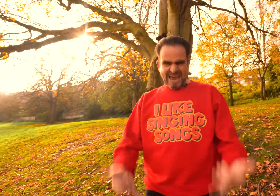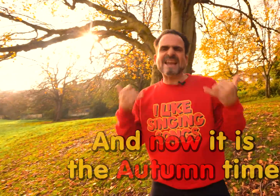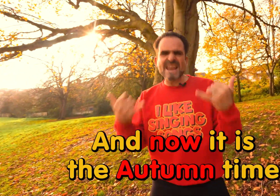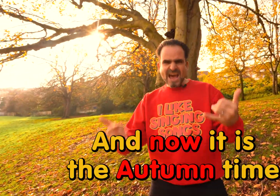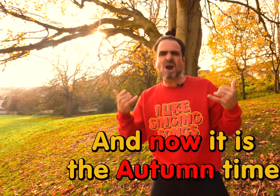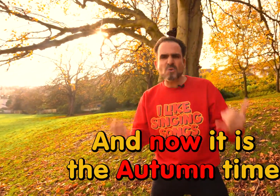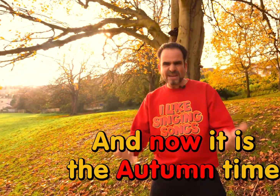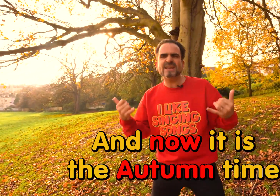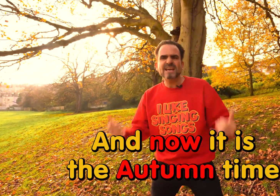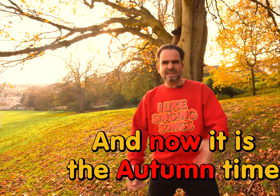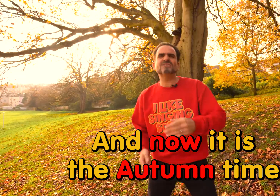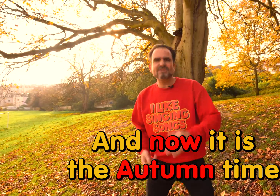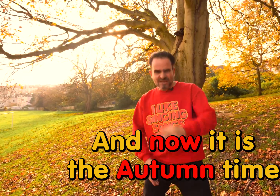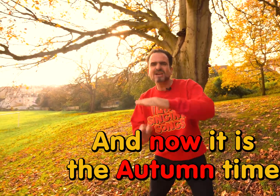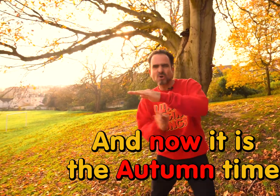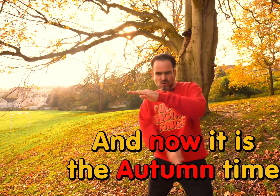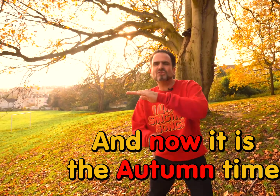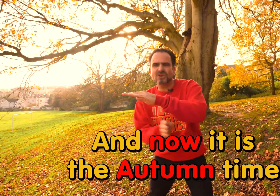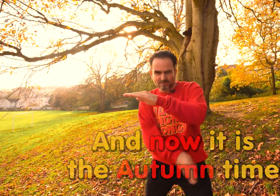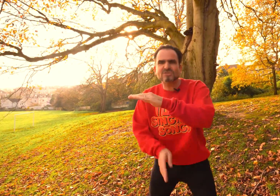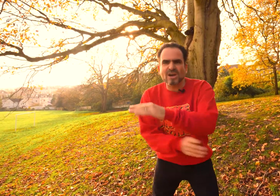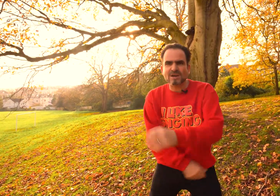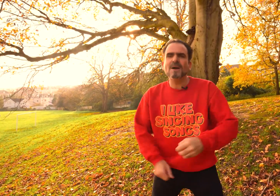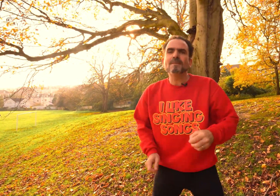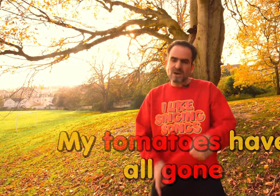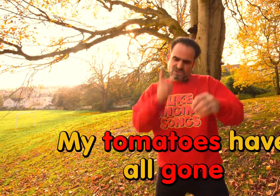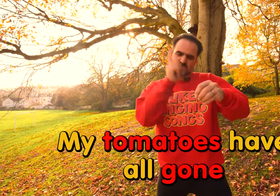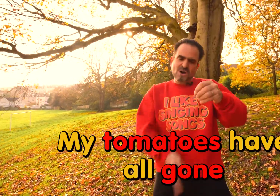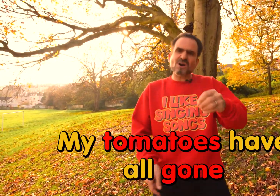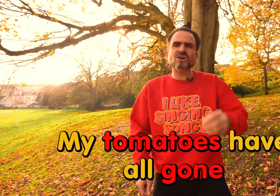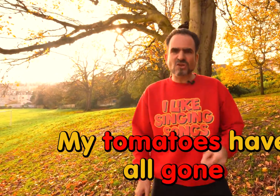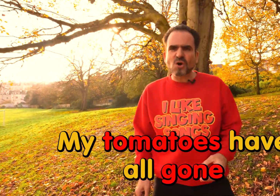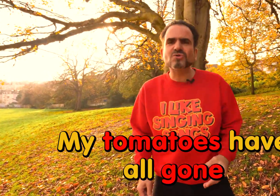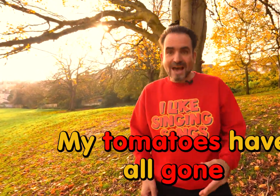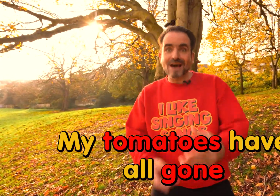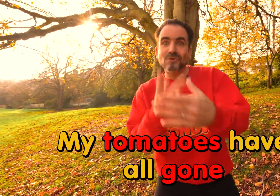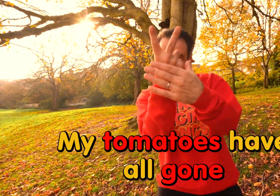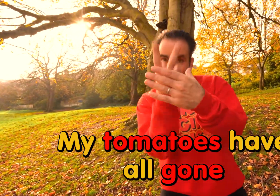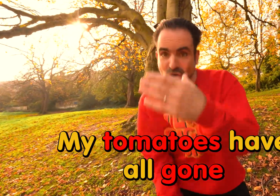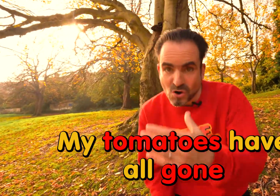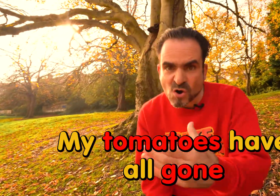And now it is the Autumn time My tomatoes have all gone